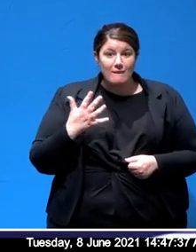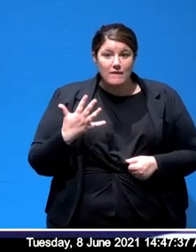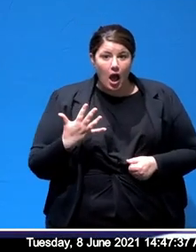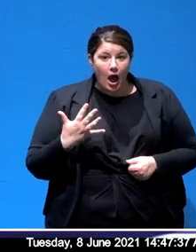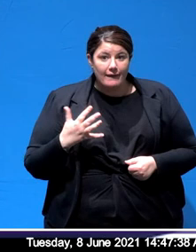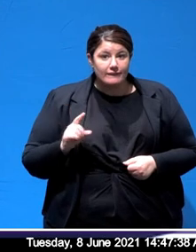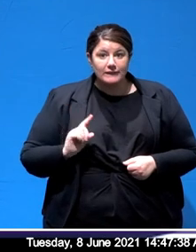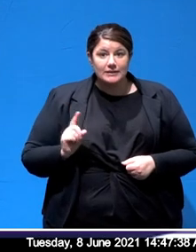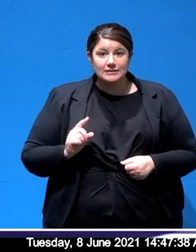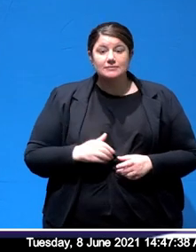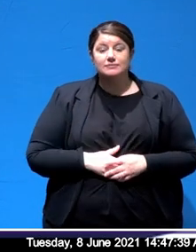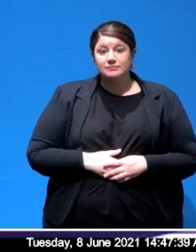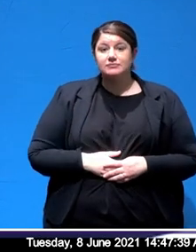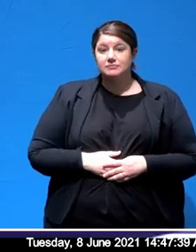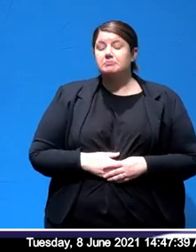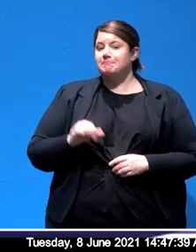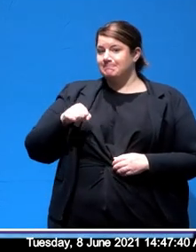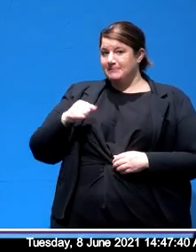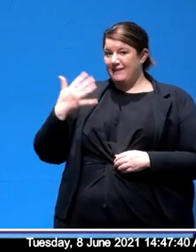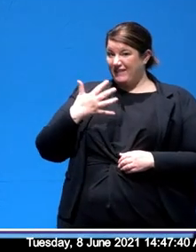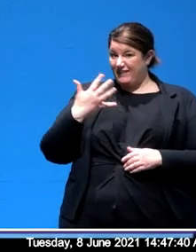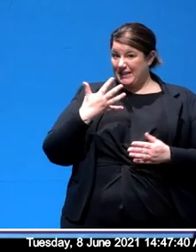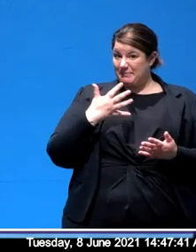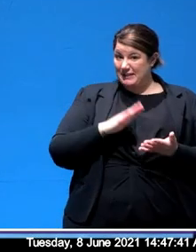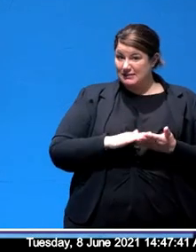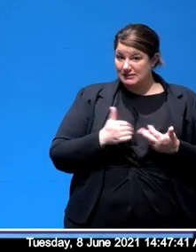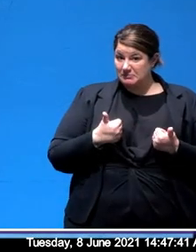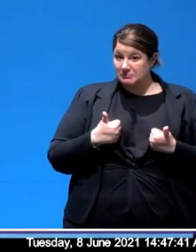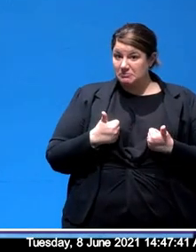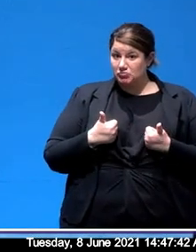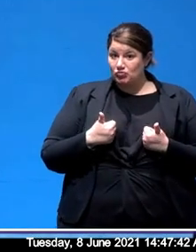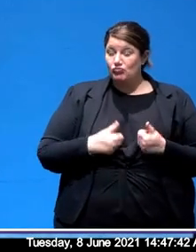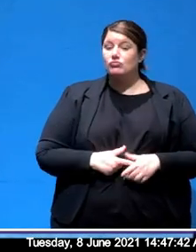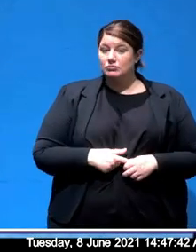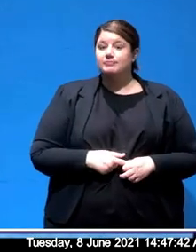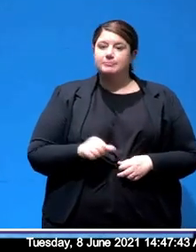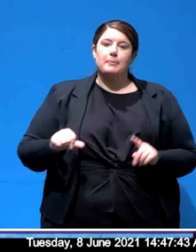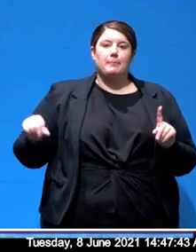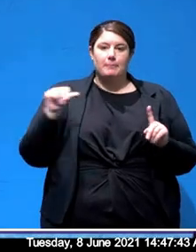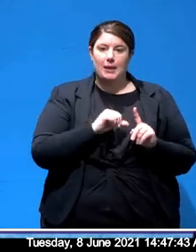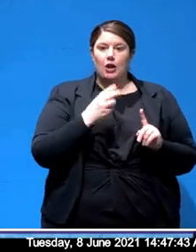Only 15 minutes would be sufficient from my point of view. We shall return at 3.05.